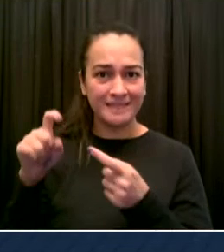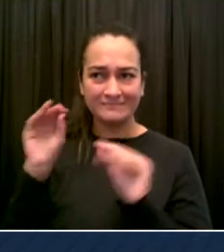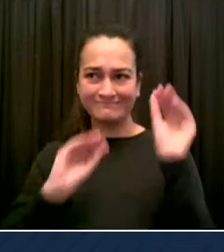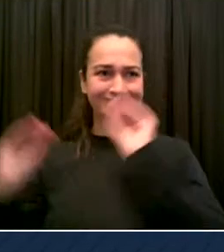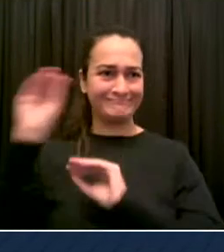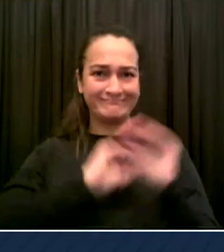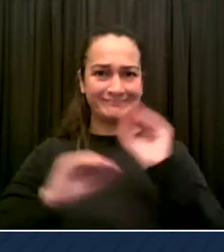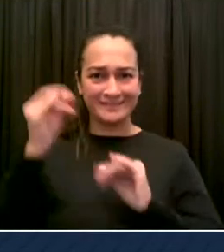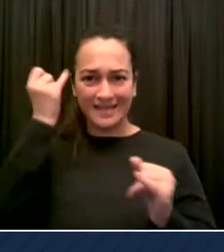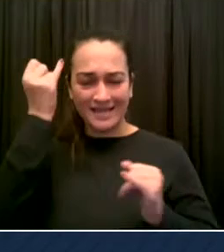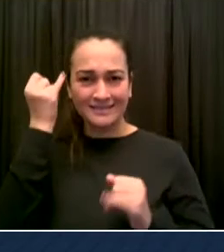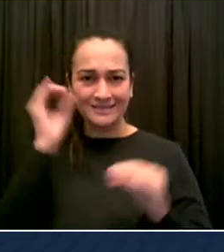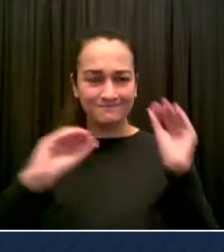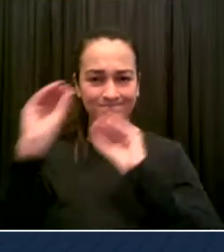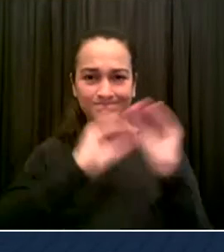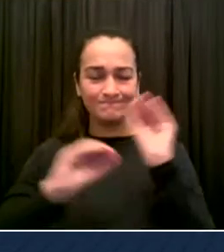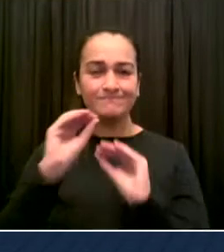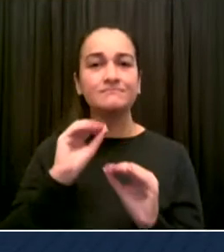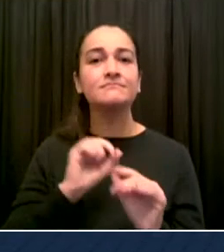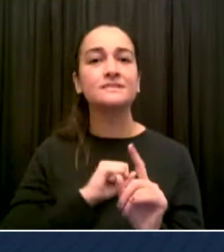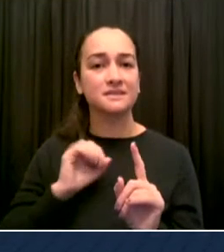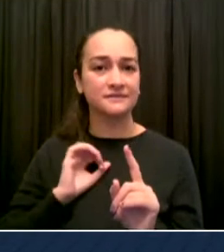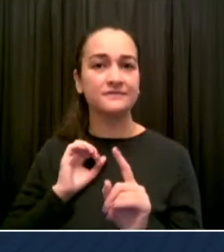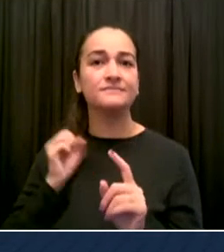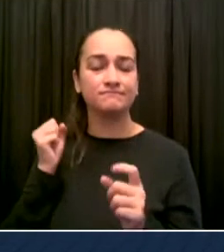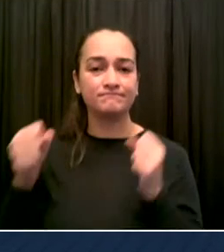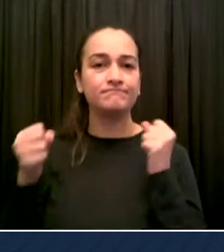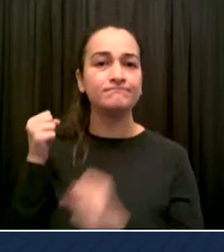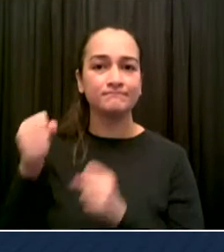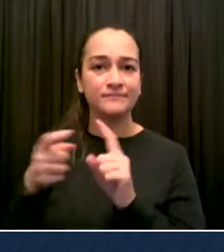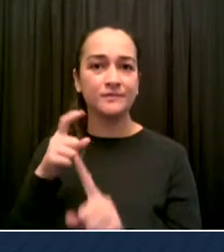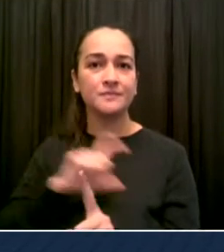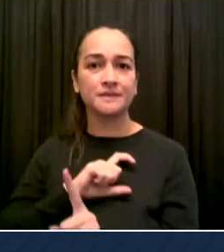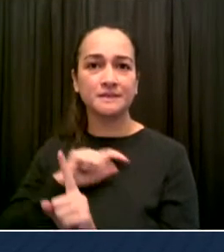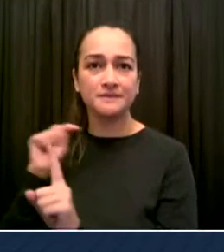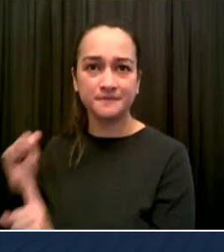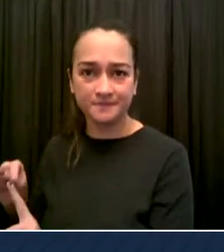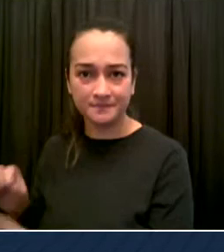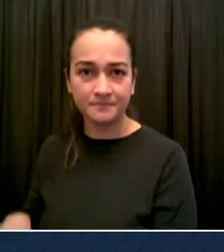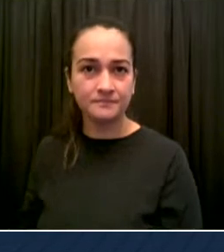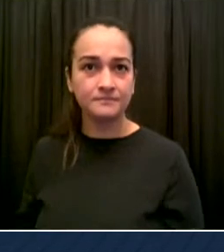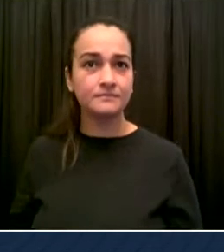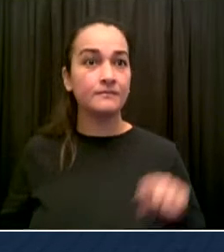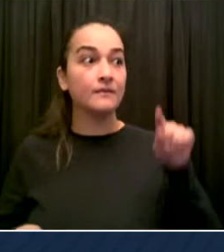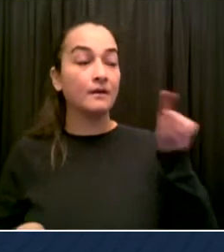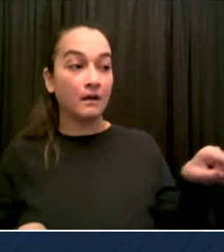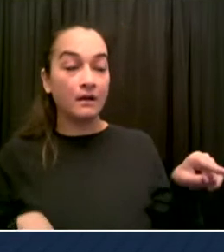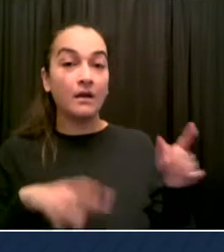ATREOCRDS WHERE WE NEED THEM. THE NYPD HAS OPERTAED THE